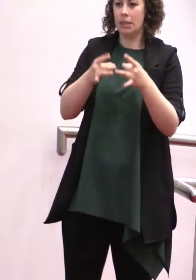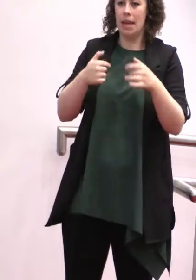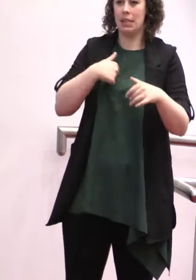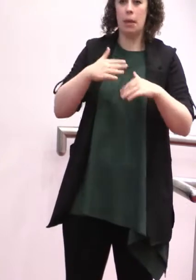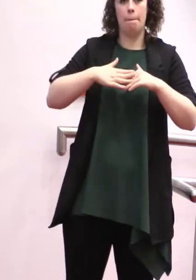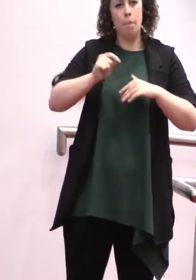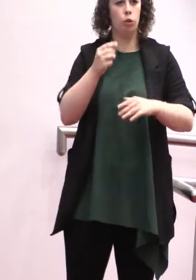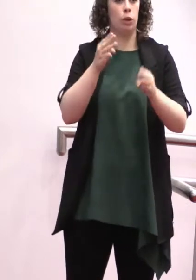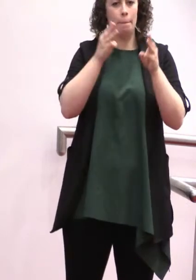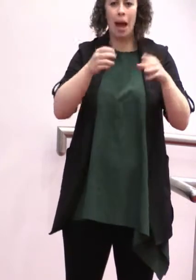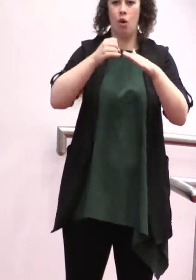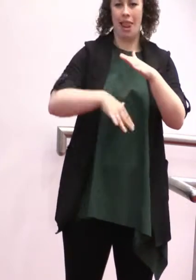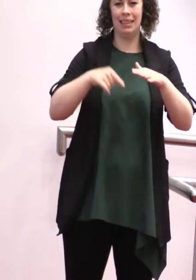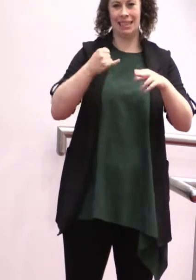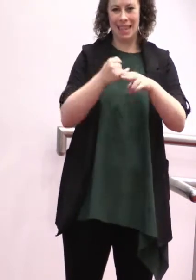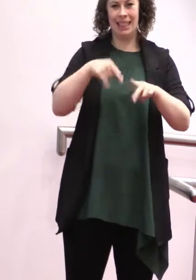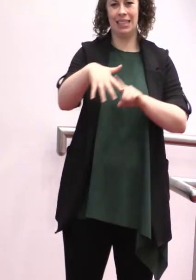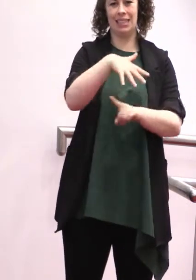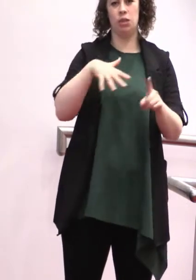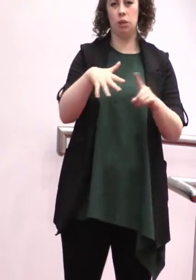court case.